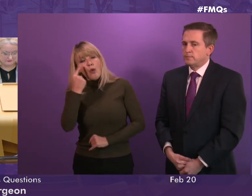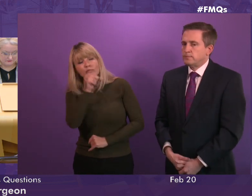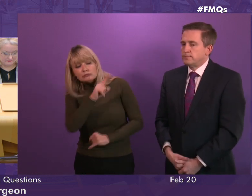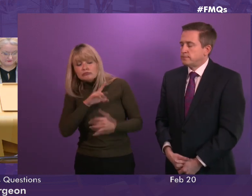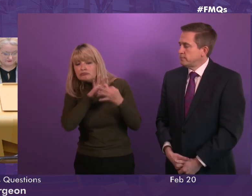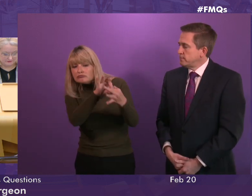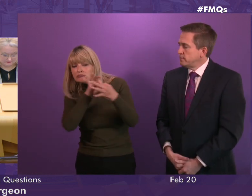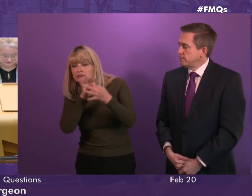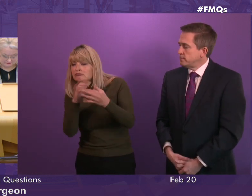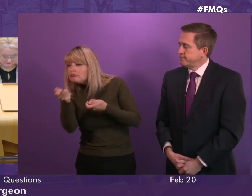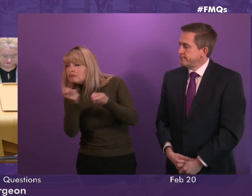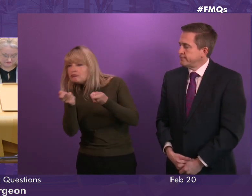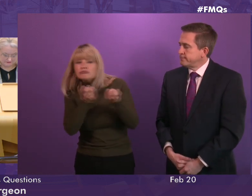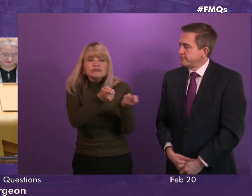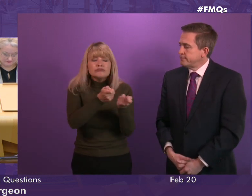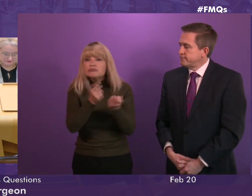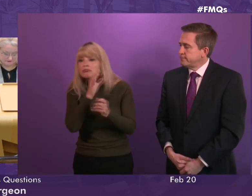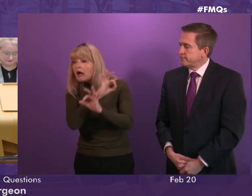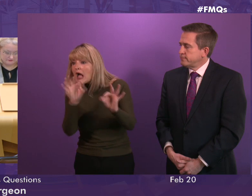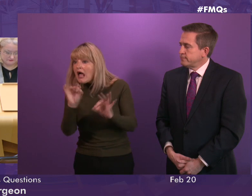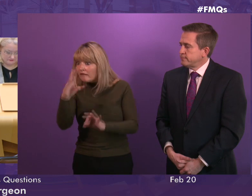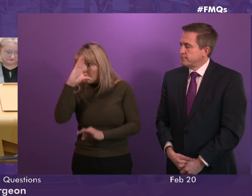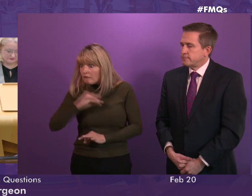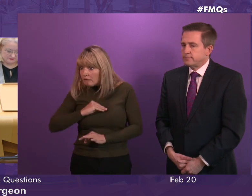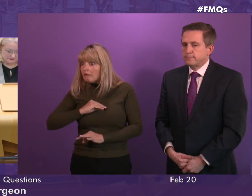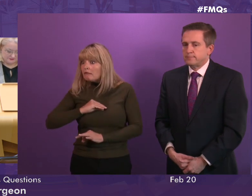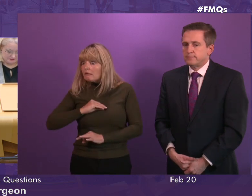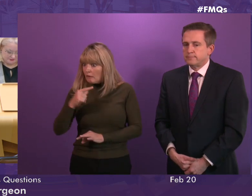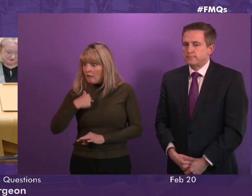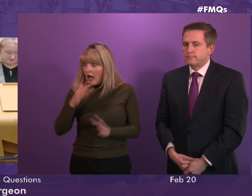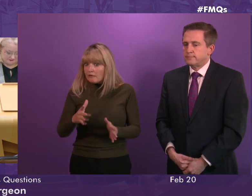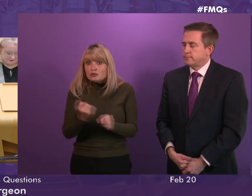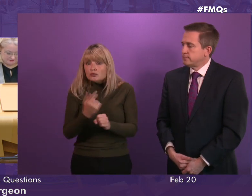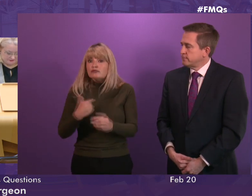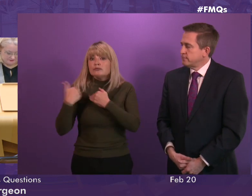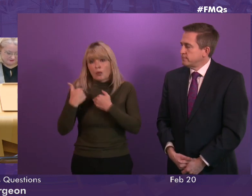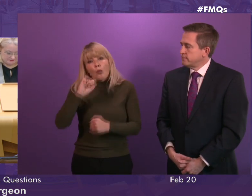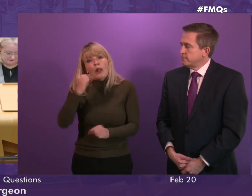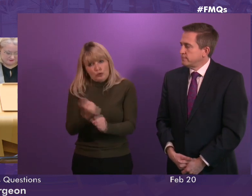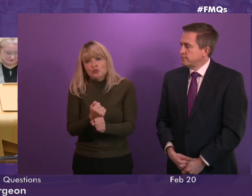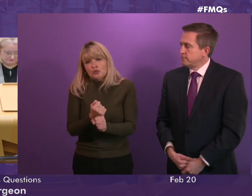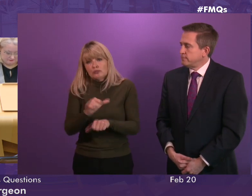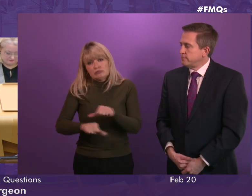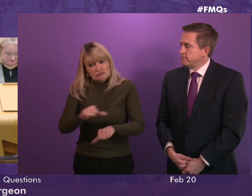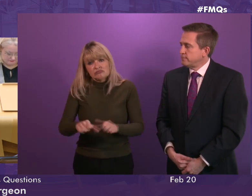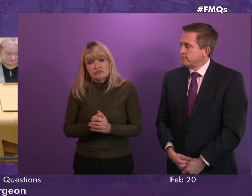with the regulators and will take whatever steps lie within our responsibilities to ensure that appropriate action is taken.